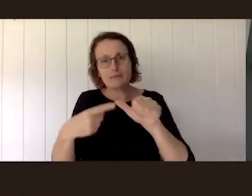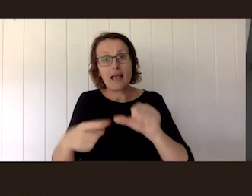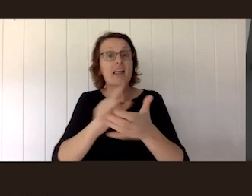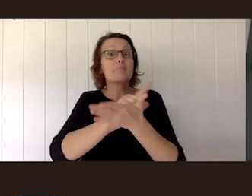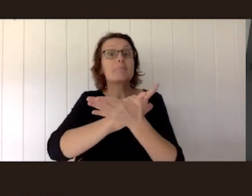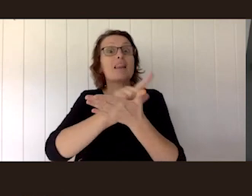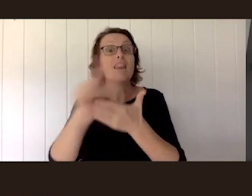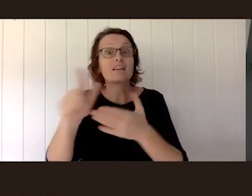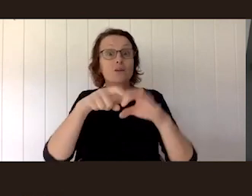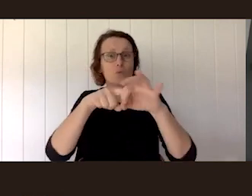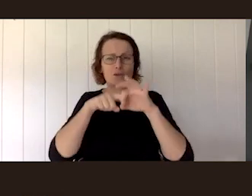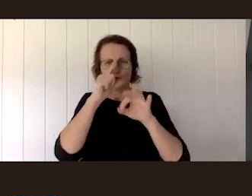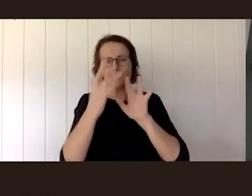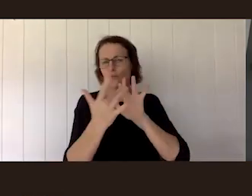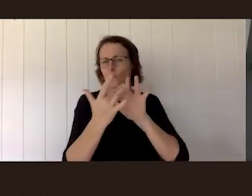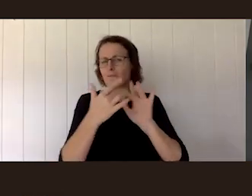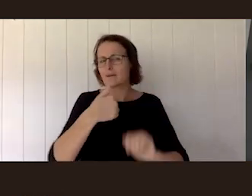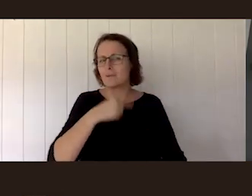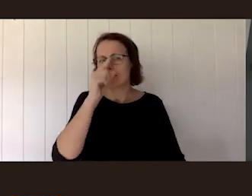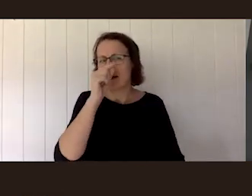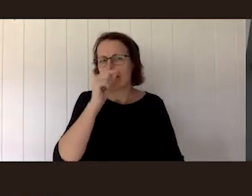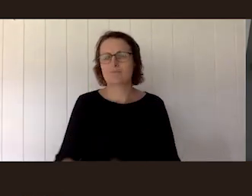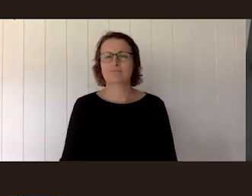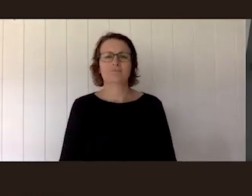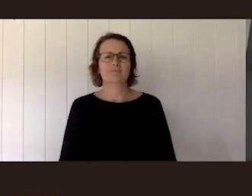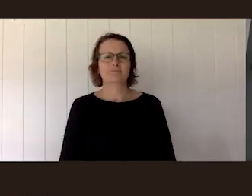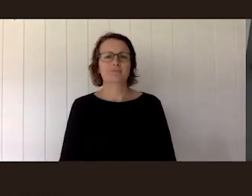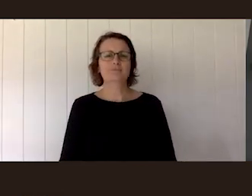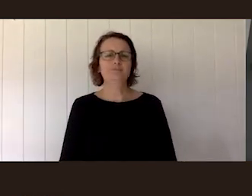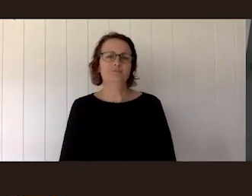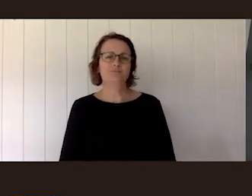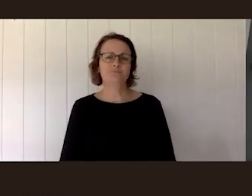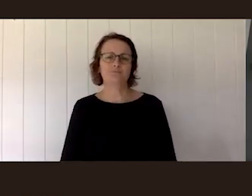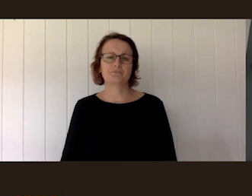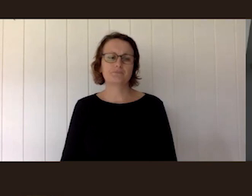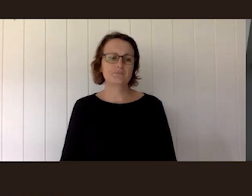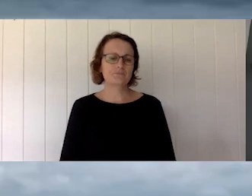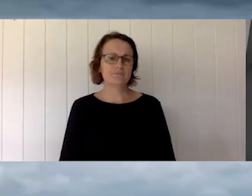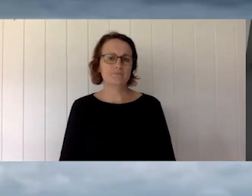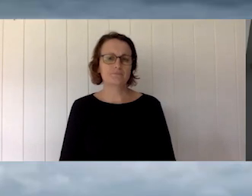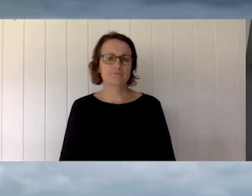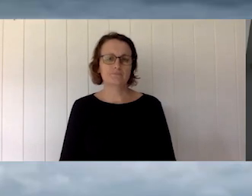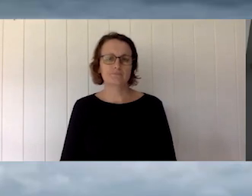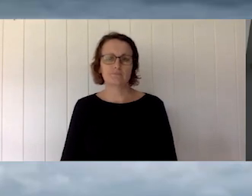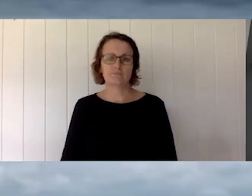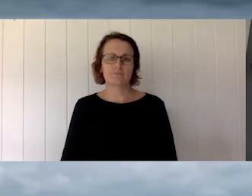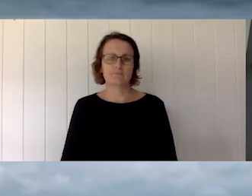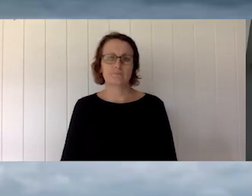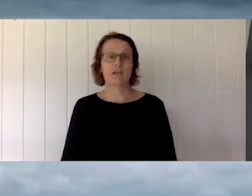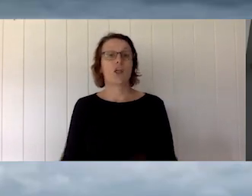free to reach out. The first thing I want to do, though, is I really want